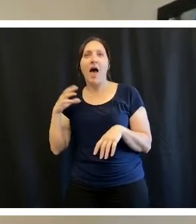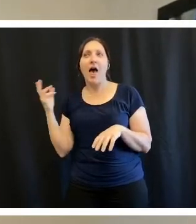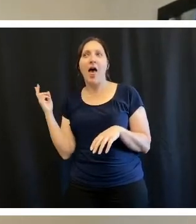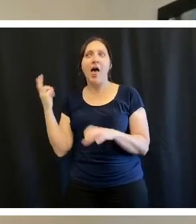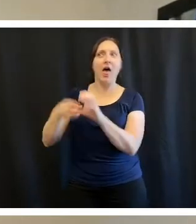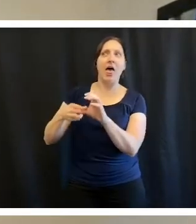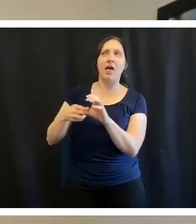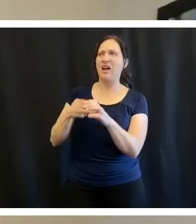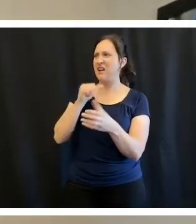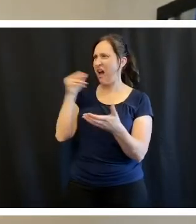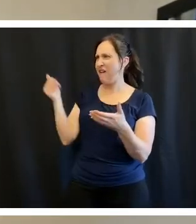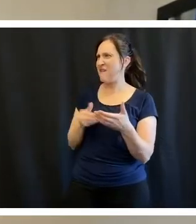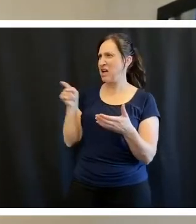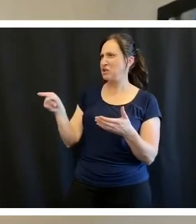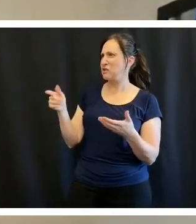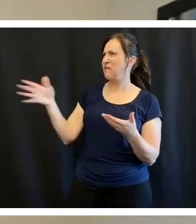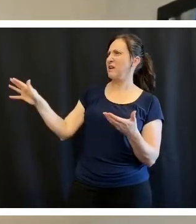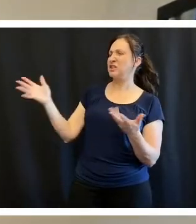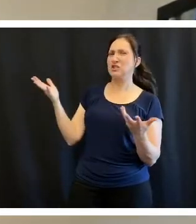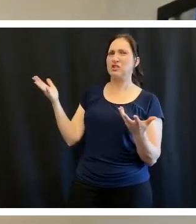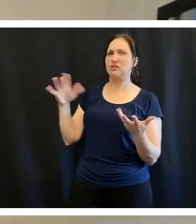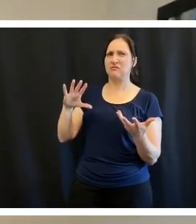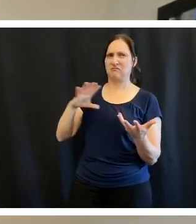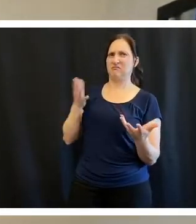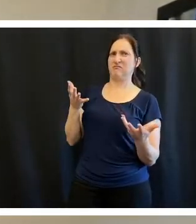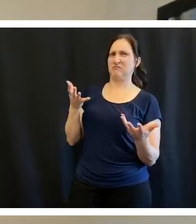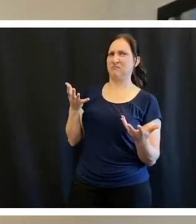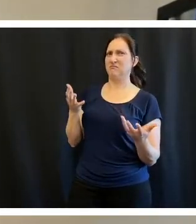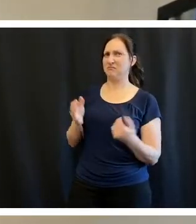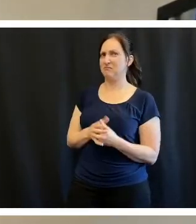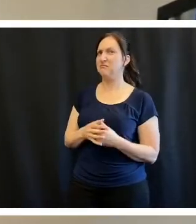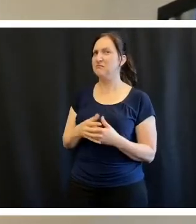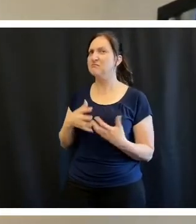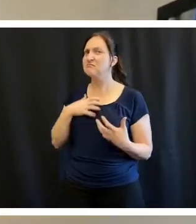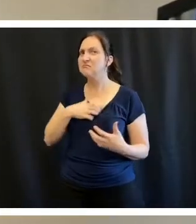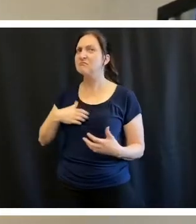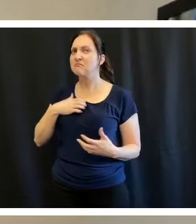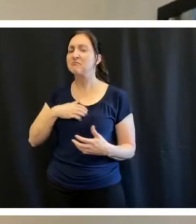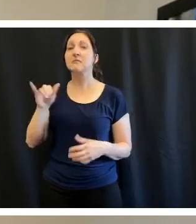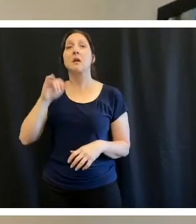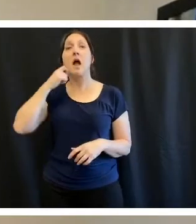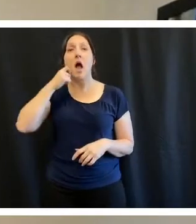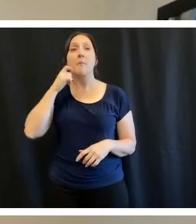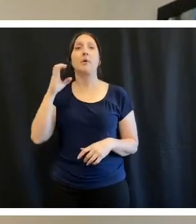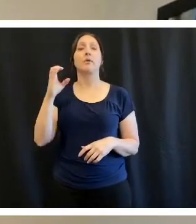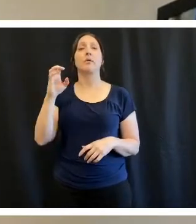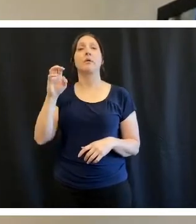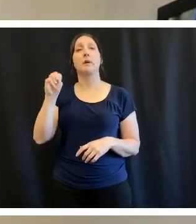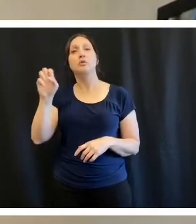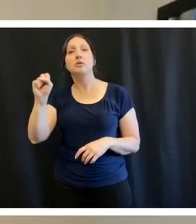[Kenneth] Yeah. Yeah, so the big companies like Apple and Google and Microsoft, they're doing pretty good getting